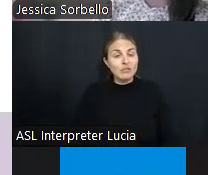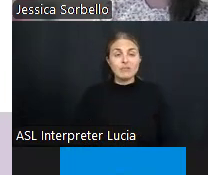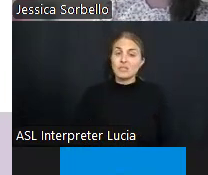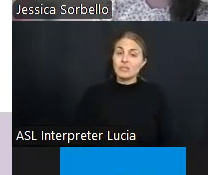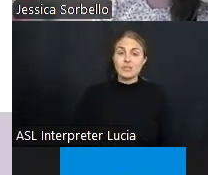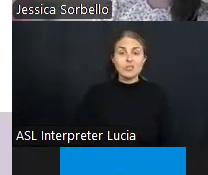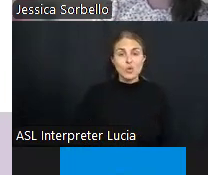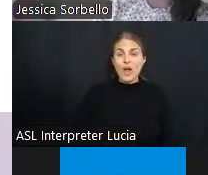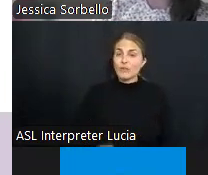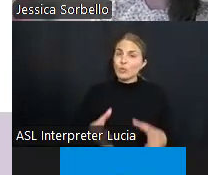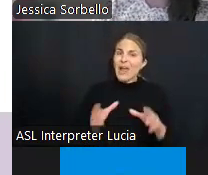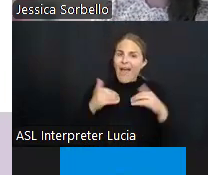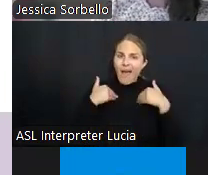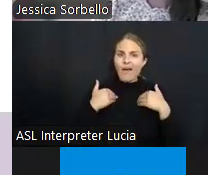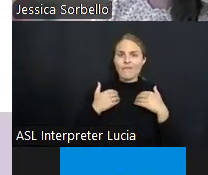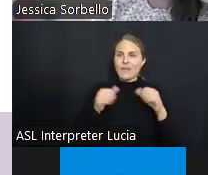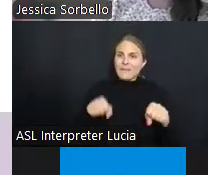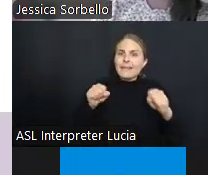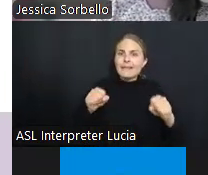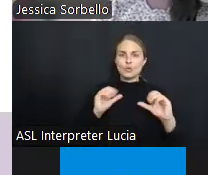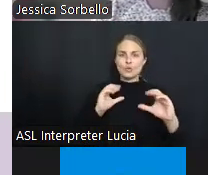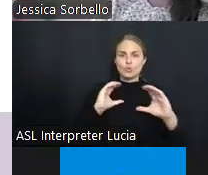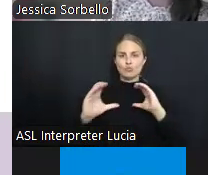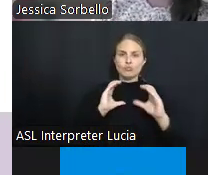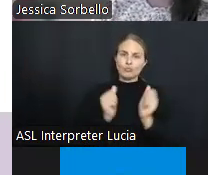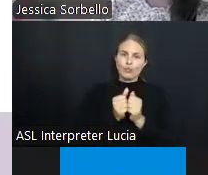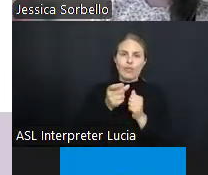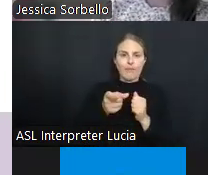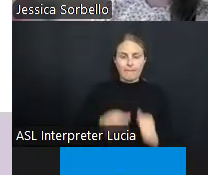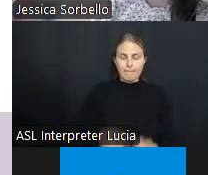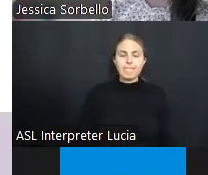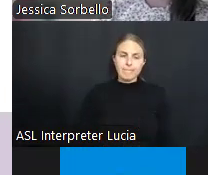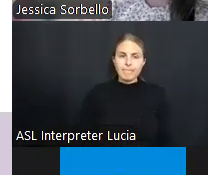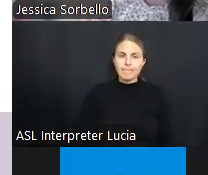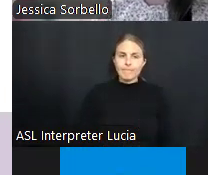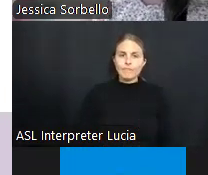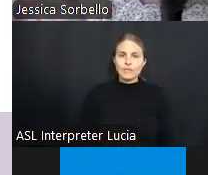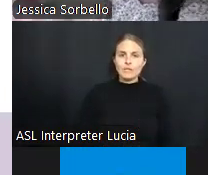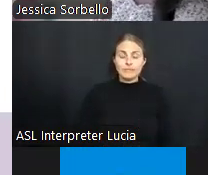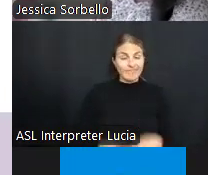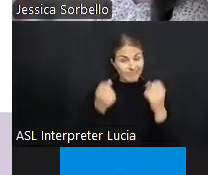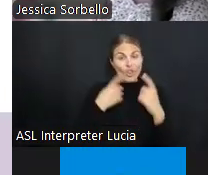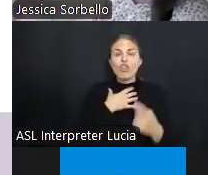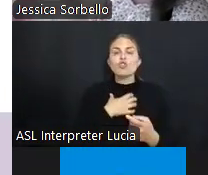the craving and the pleasure center response is going to be exactly the same, their tolerance has significantly